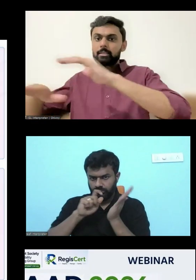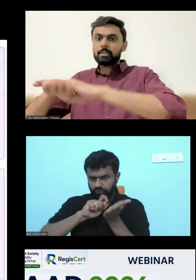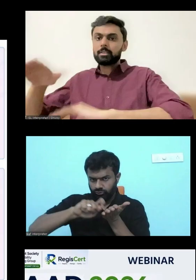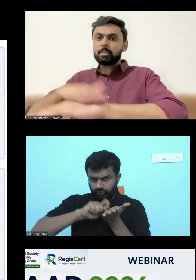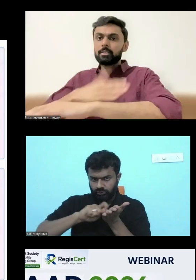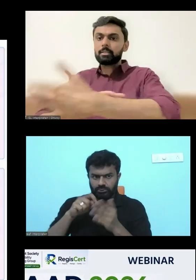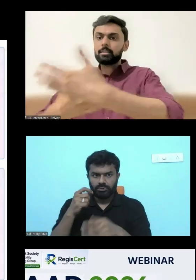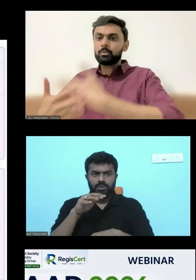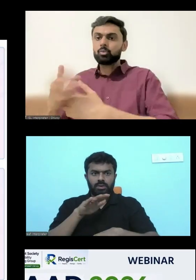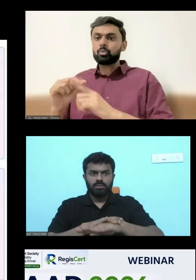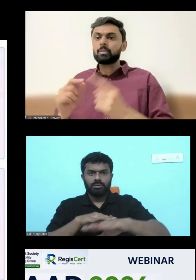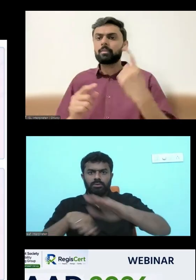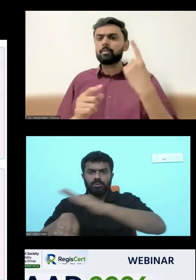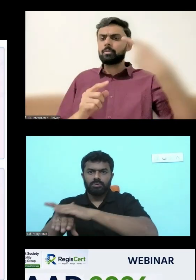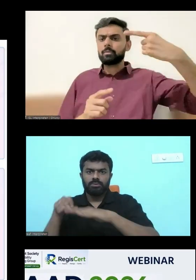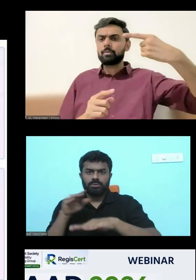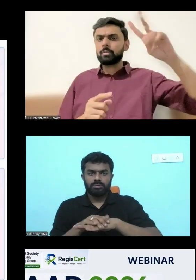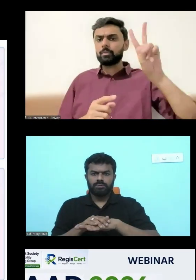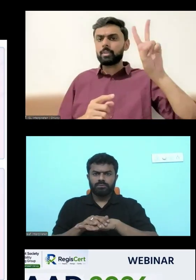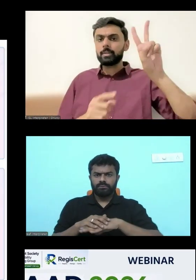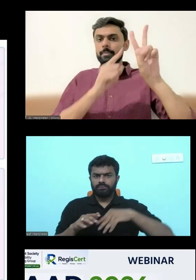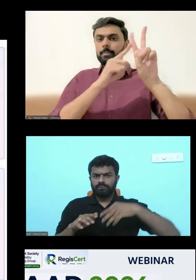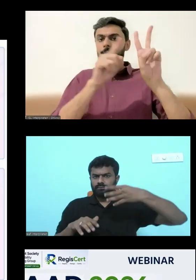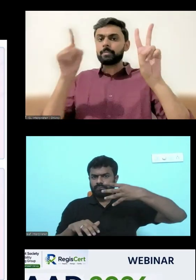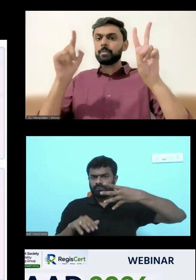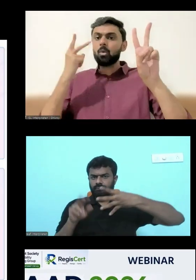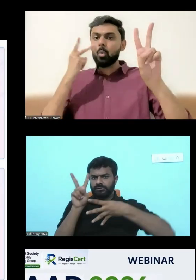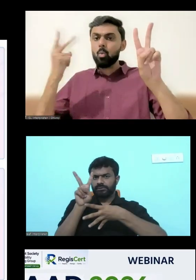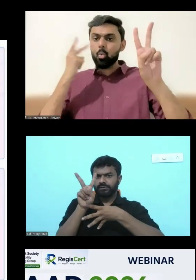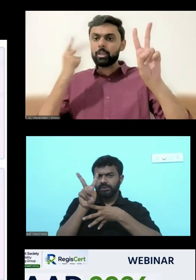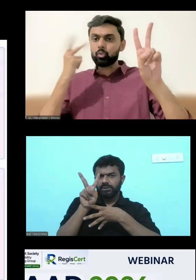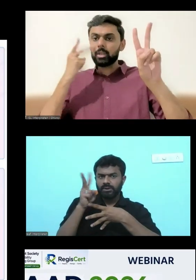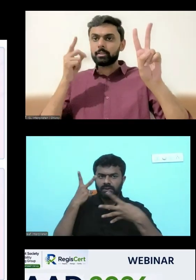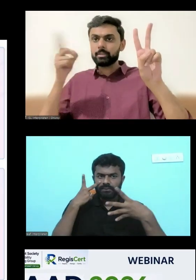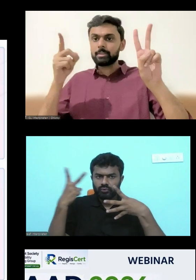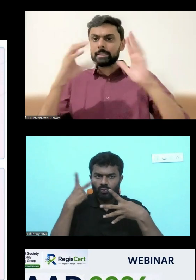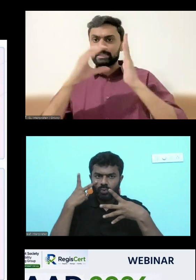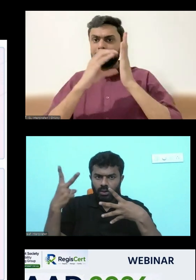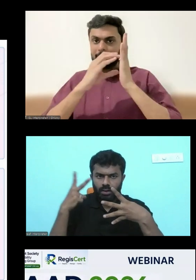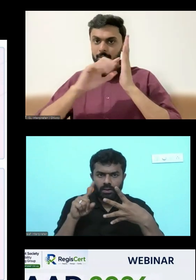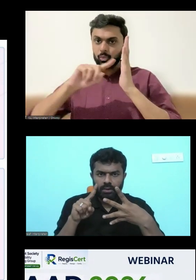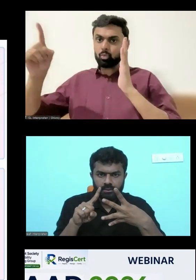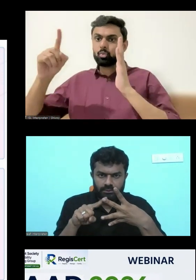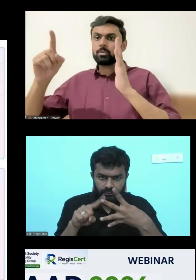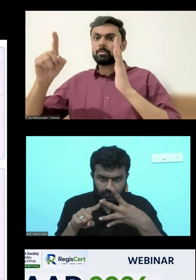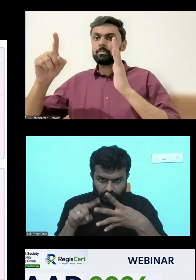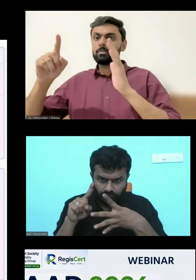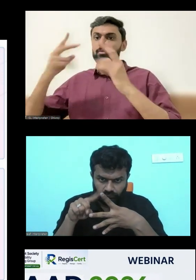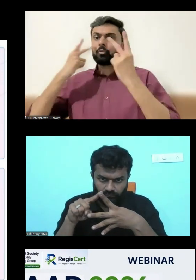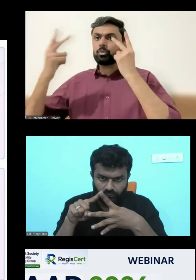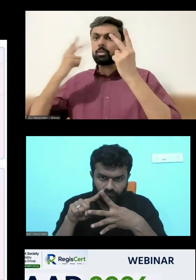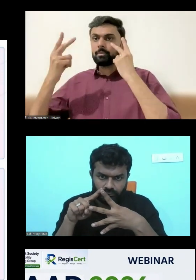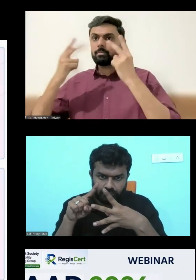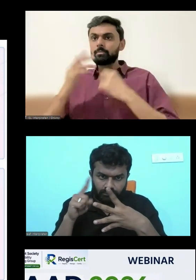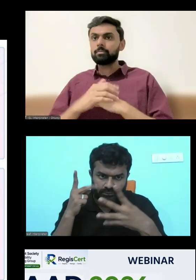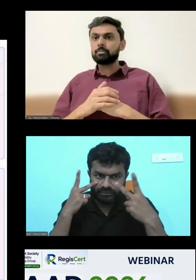That is utilization of text-to-speech, screen magnifiers, visual organizers, and color-coded